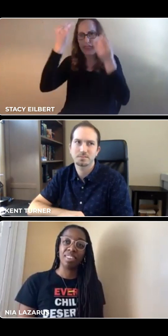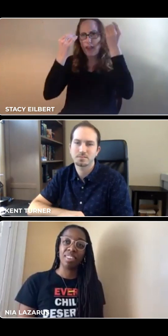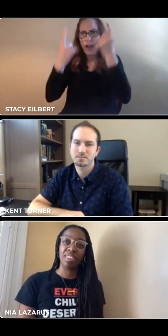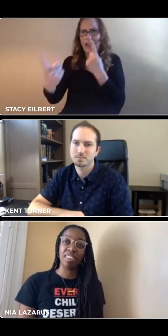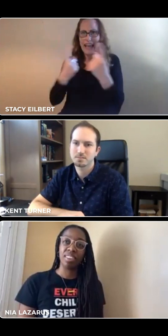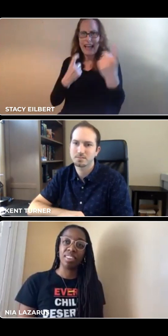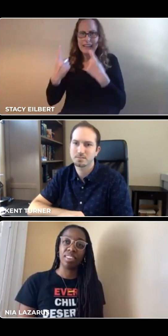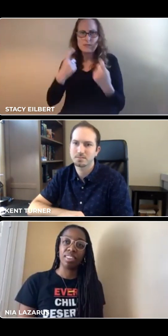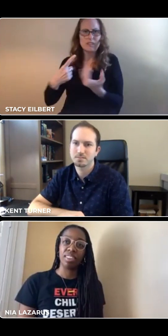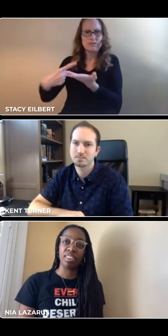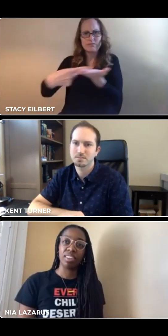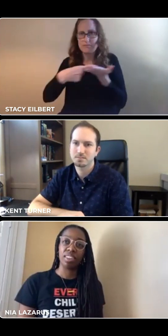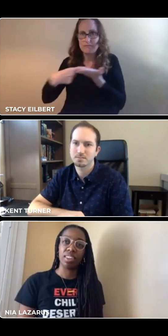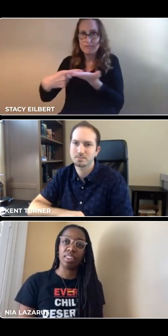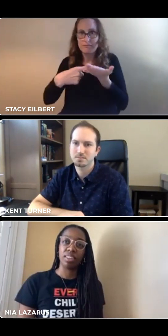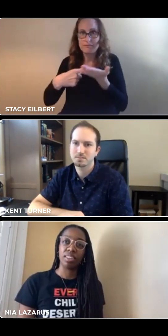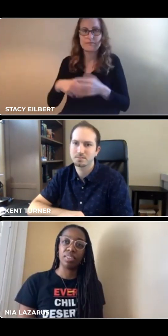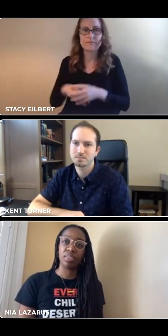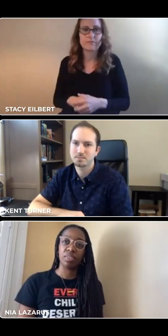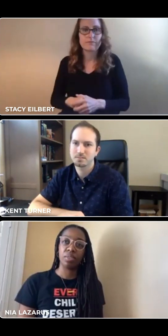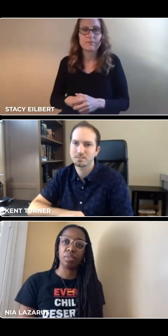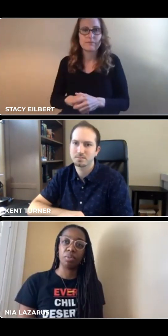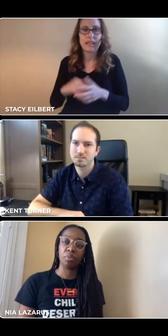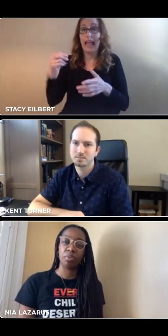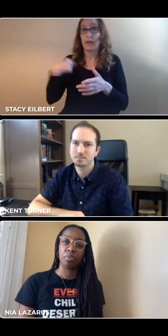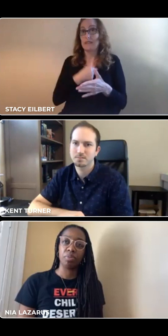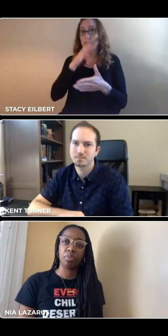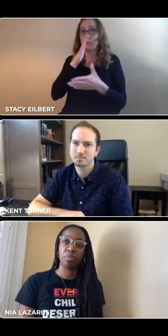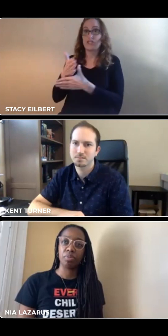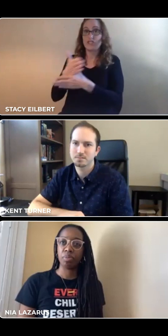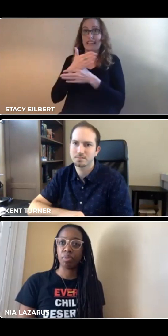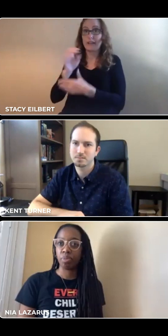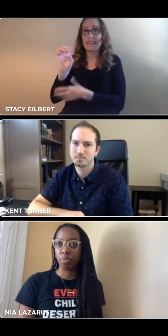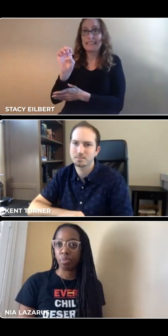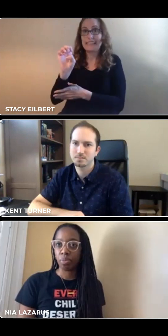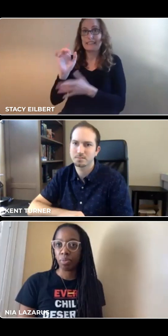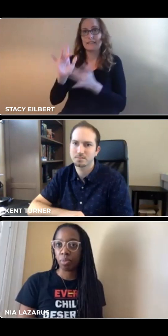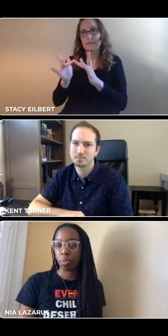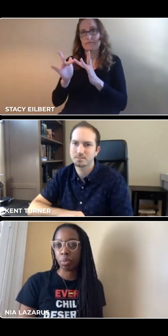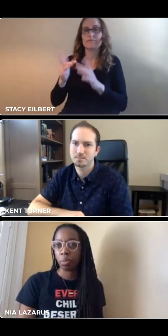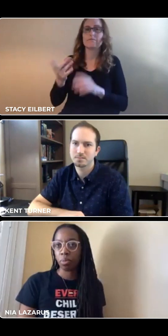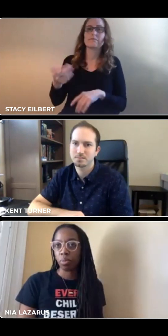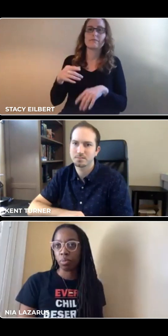We also want to give participants time for questions, comments, and thoughts.